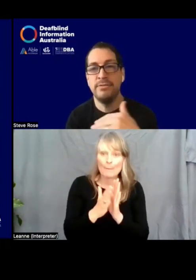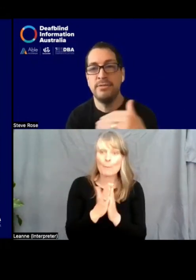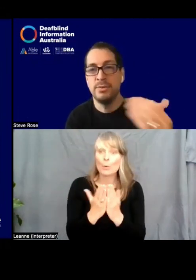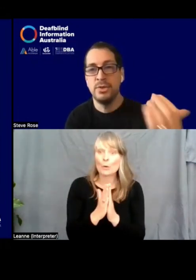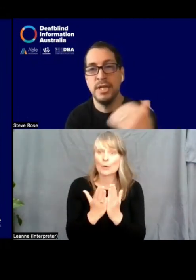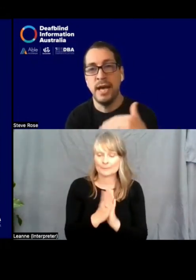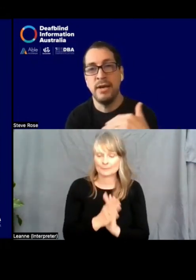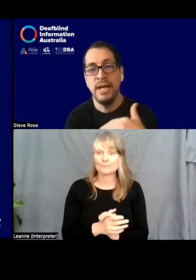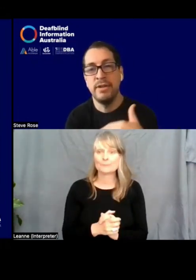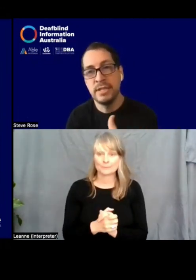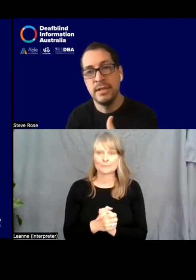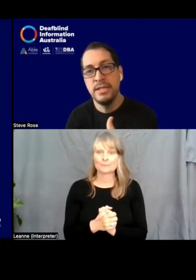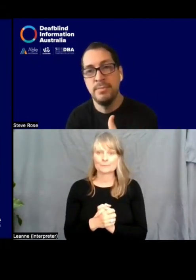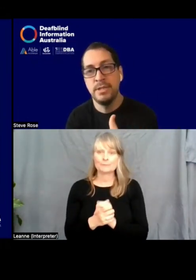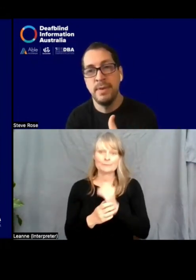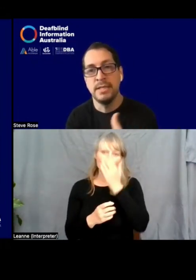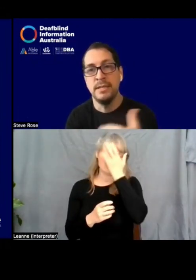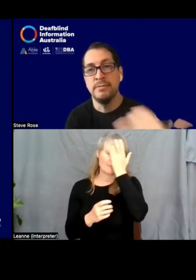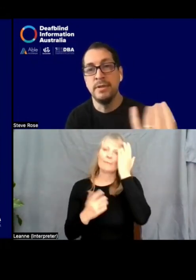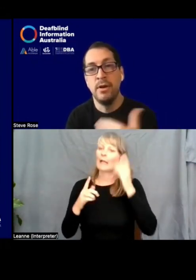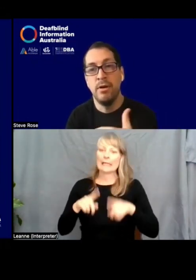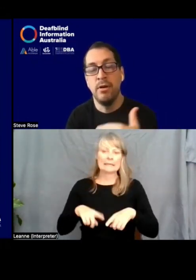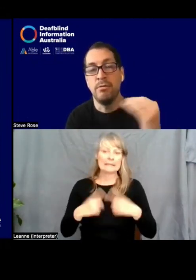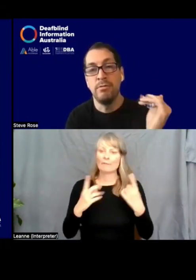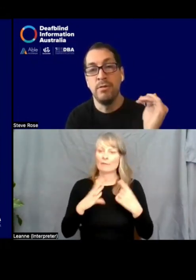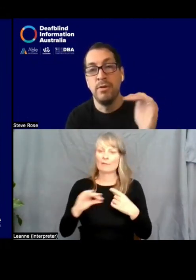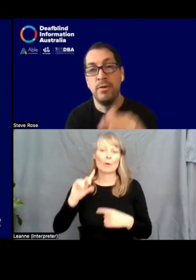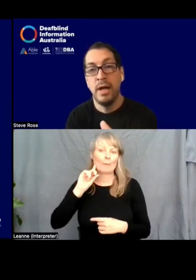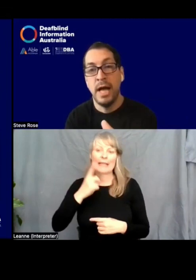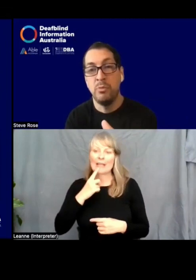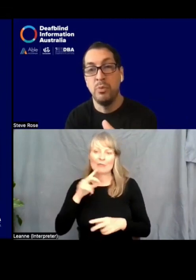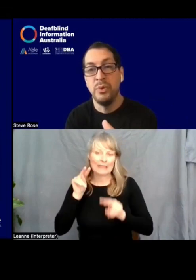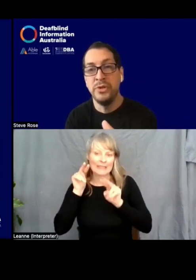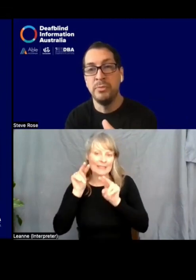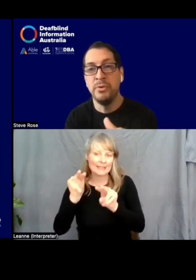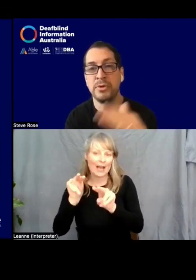It's that difference between our hearing sighted perspective of what we do with